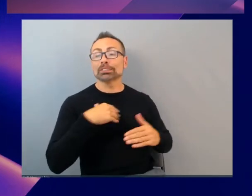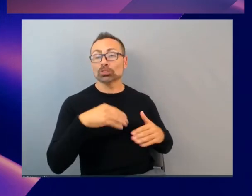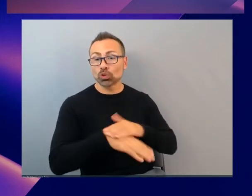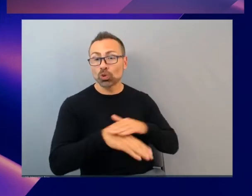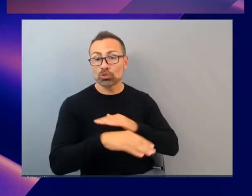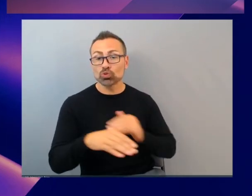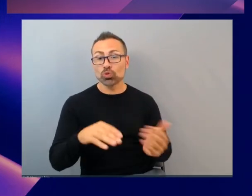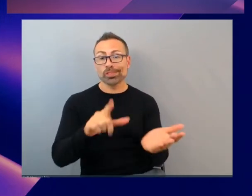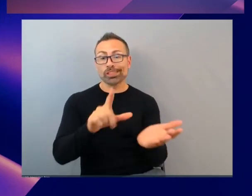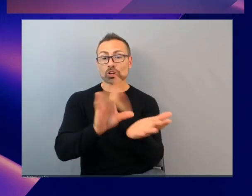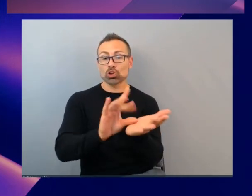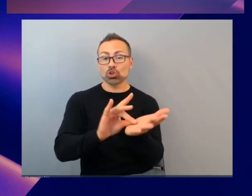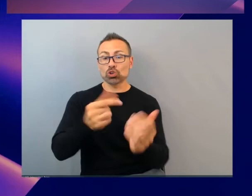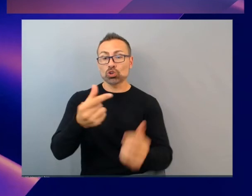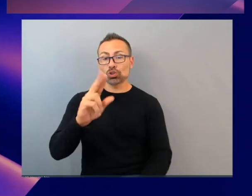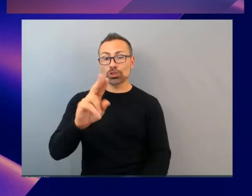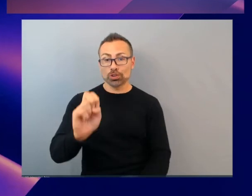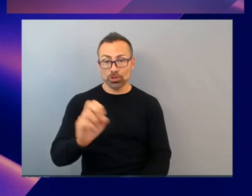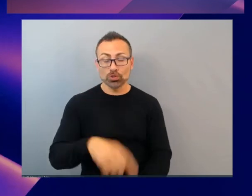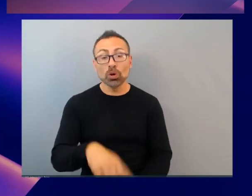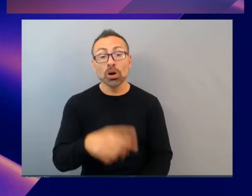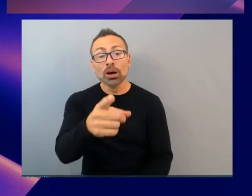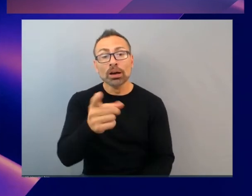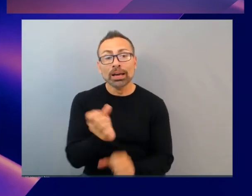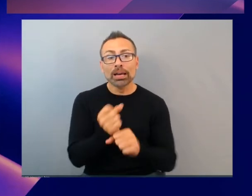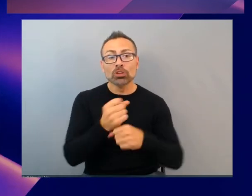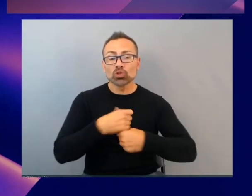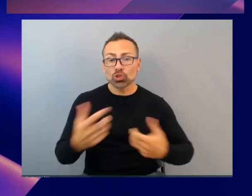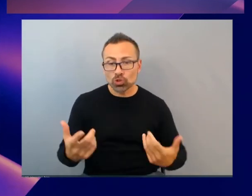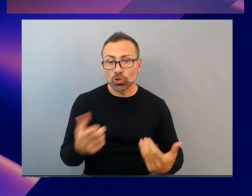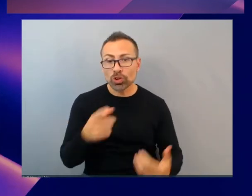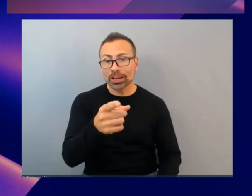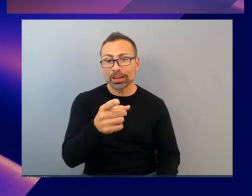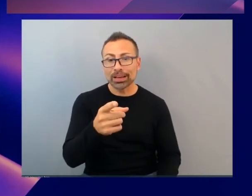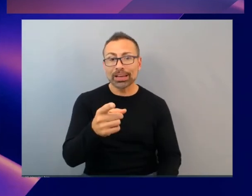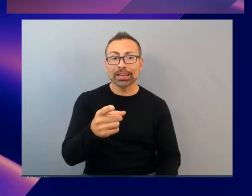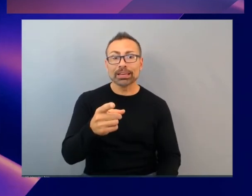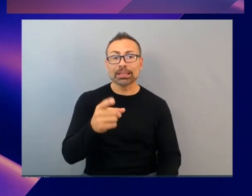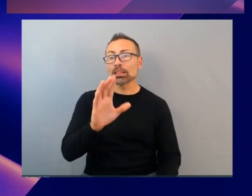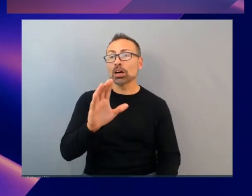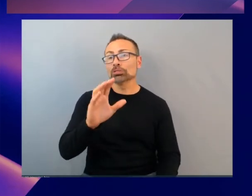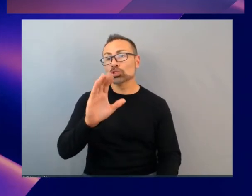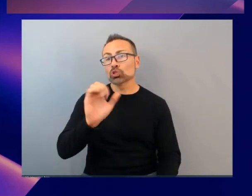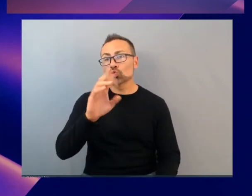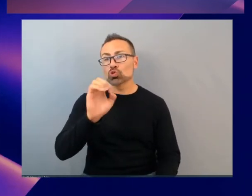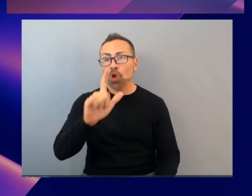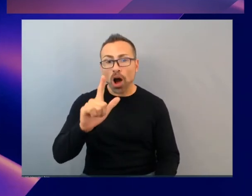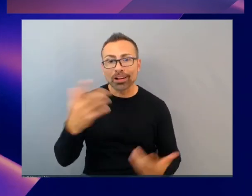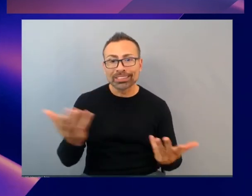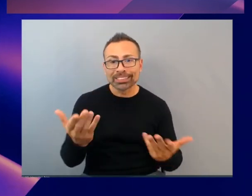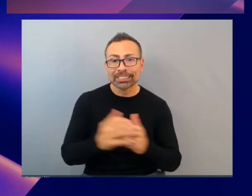and then you can create a crawler, right? You can create a crawl here, and then you put a name, and then what it does,